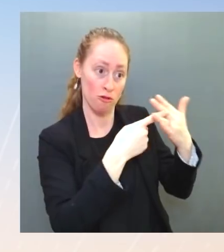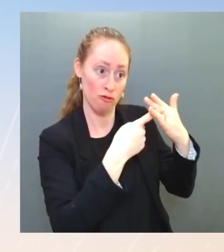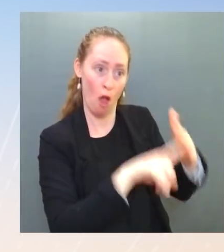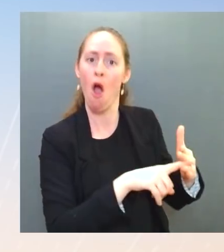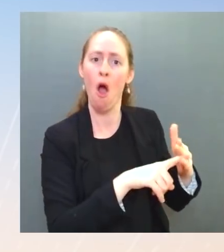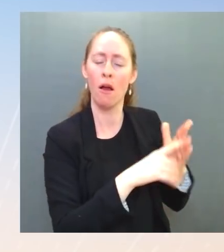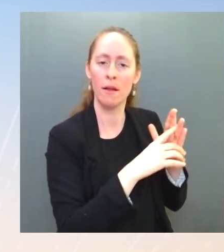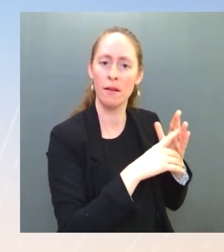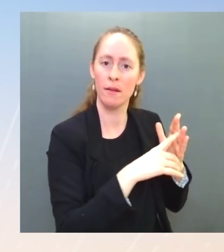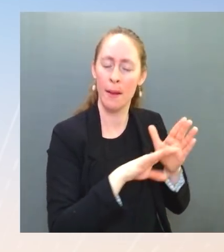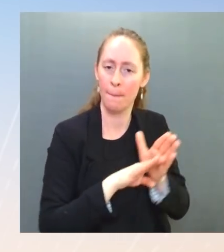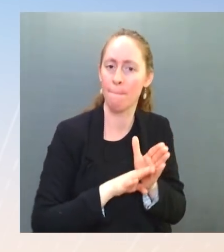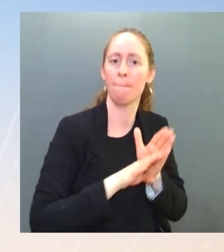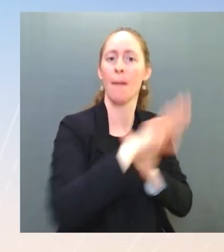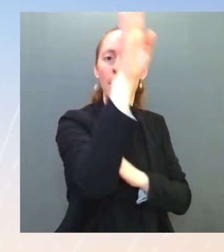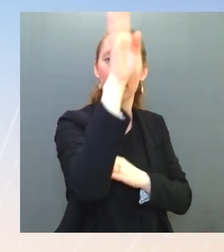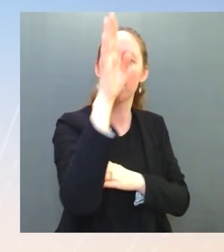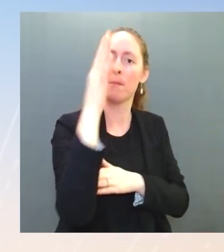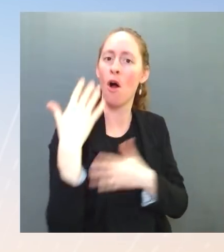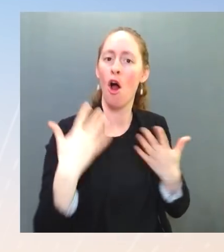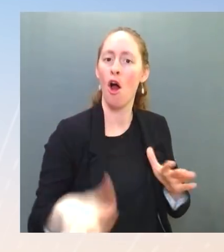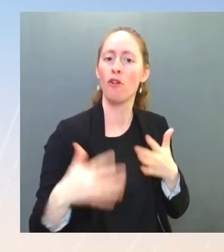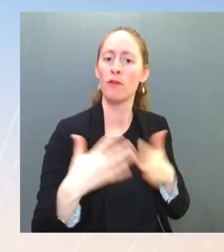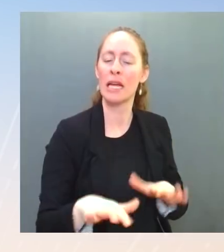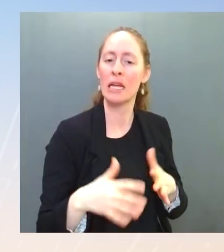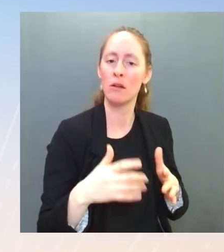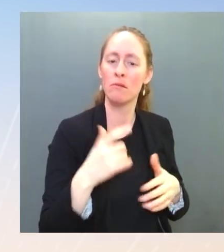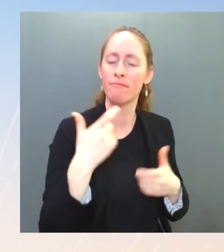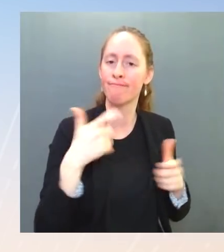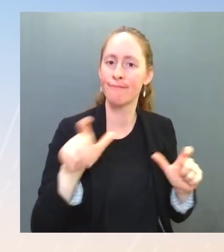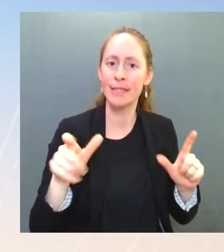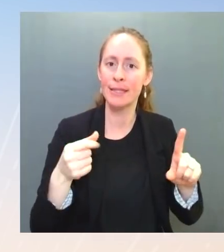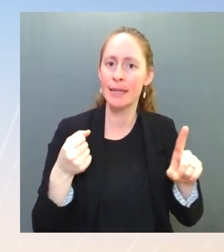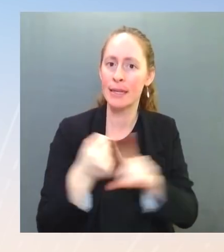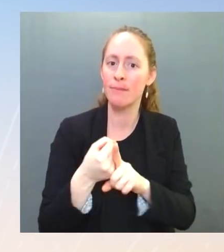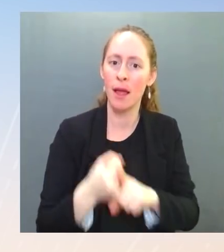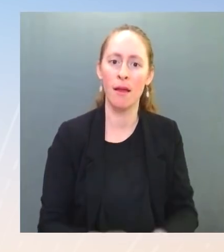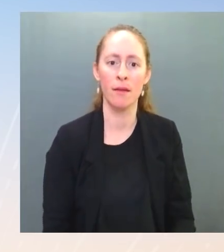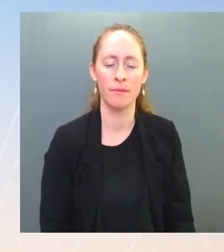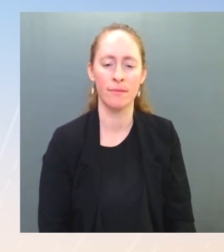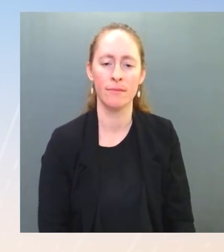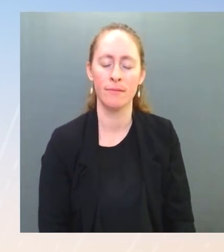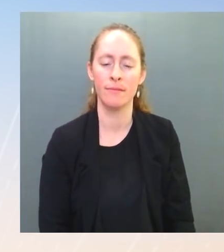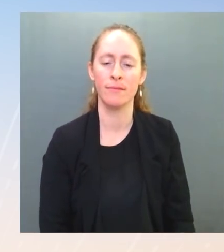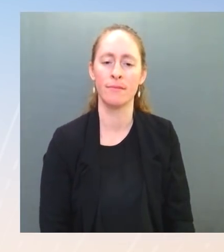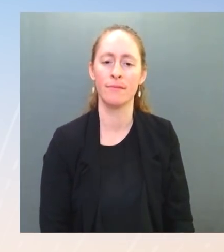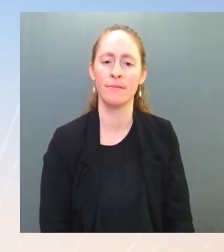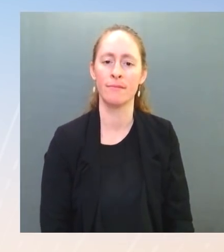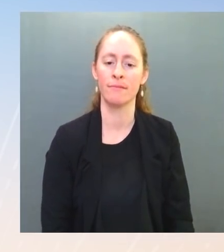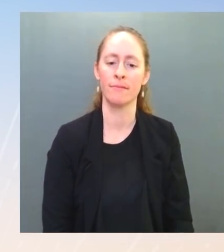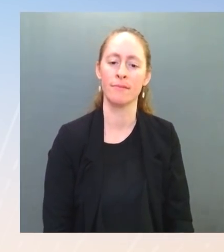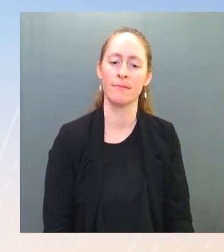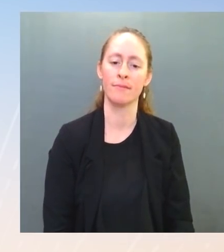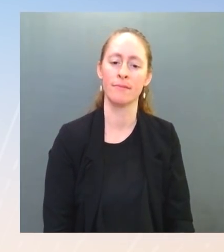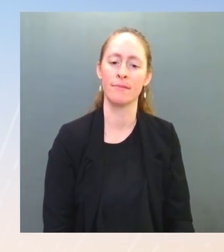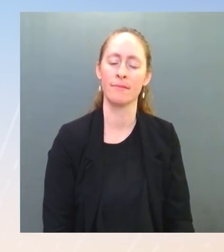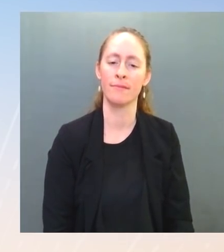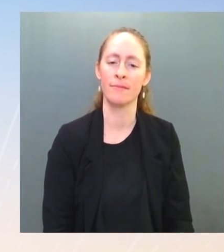So that's if you look at the economic data. I'm not suggesting every person in this country looks at data and assesses in that way.